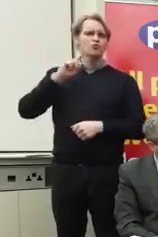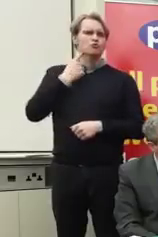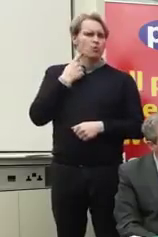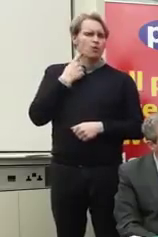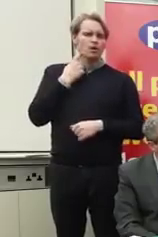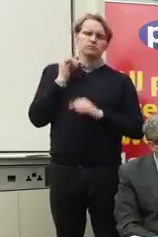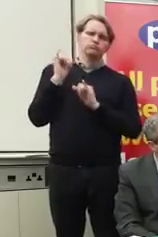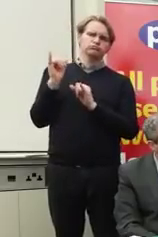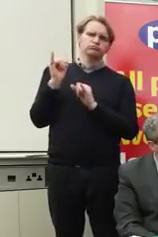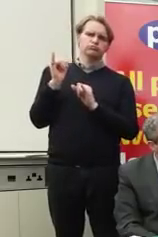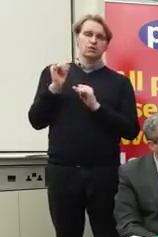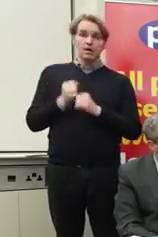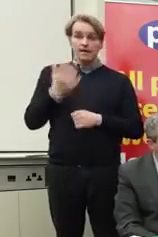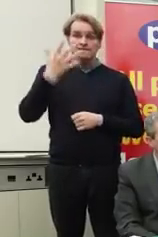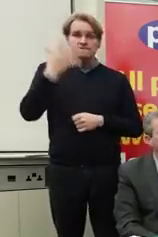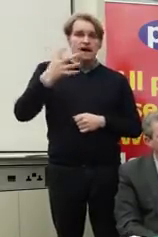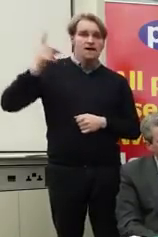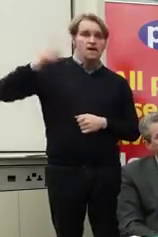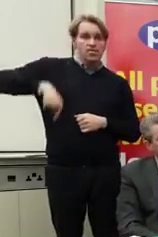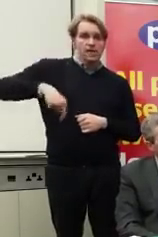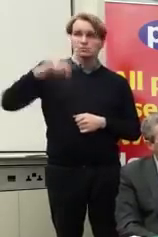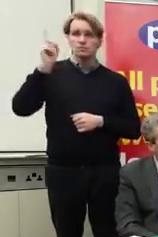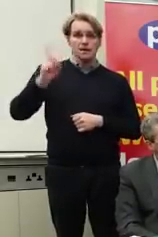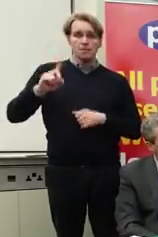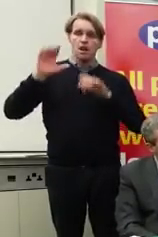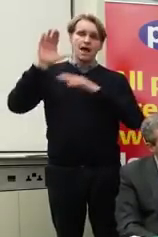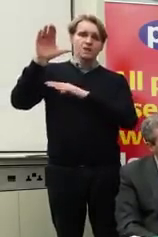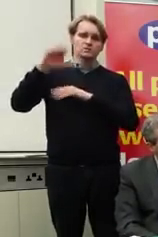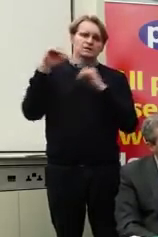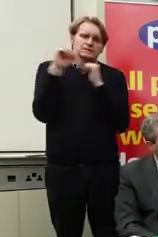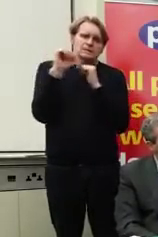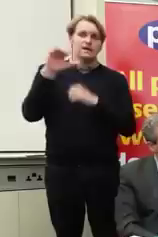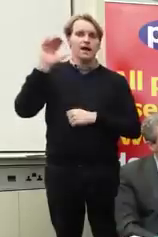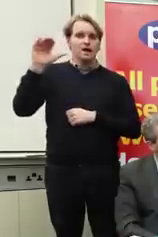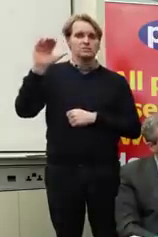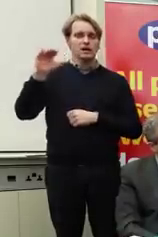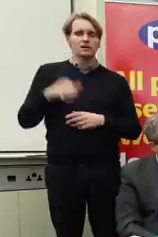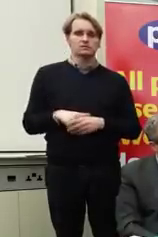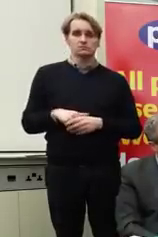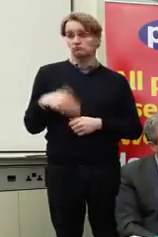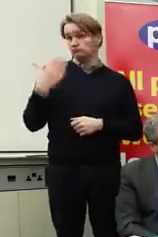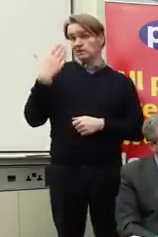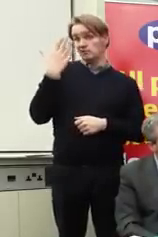our fellow citizens are sleeping rough tonight. Within steps of the House of Commons